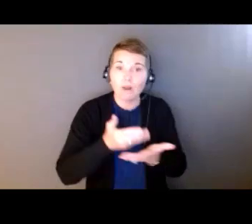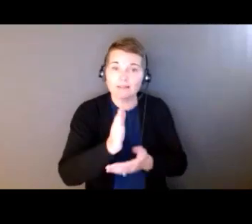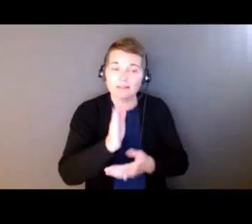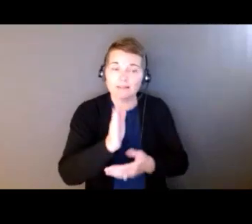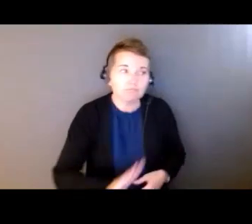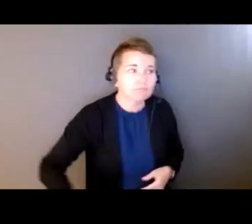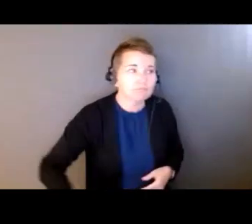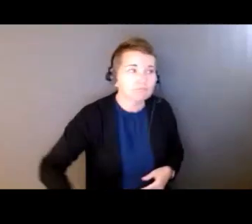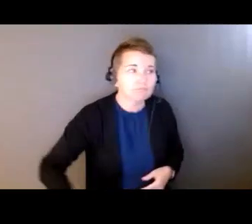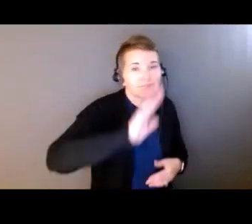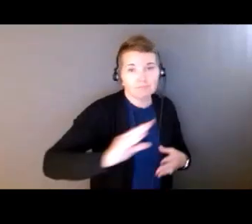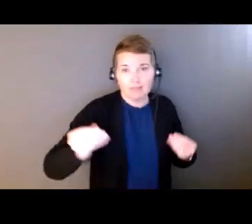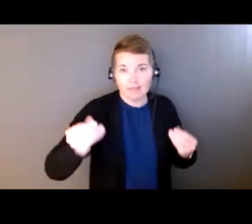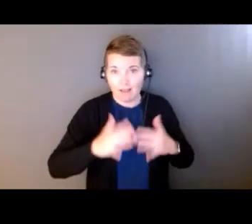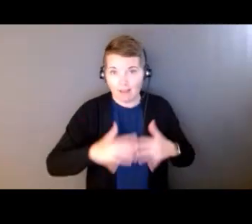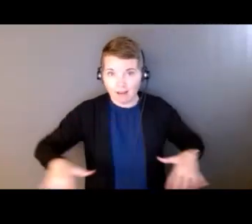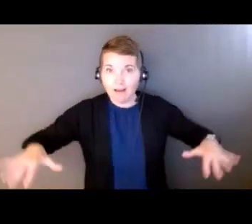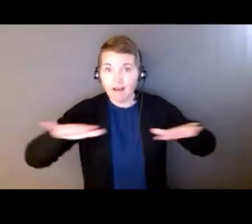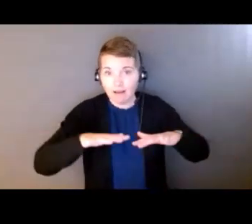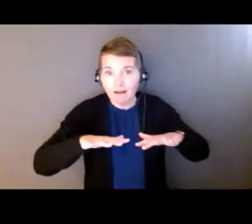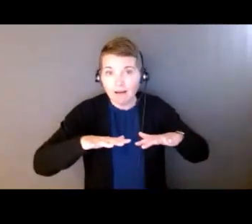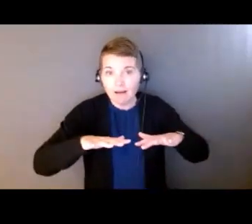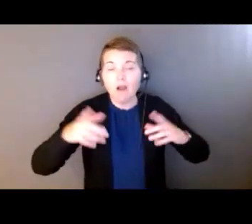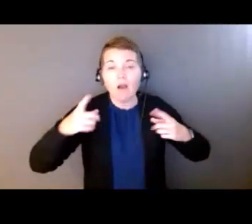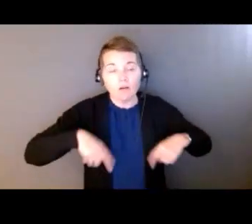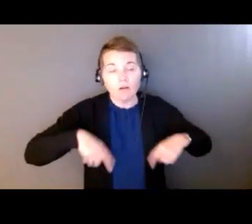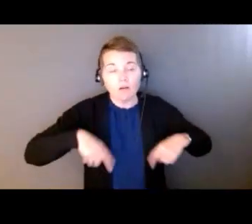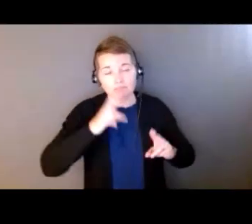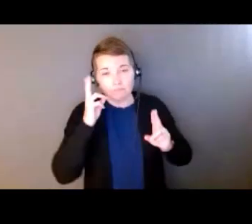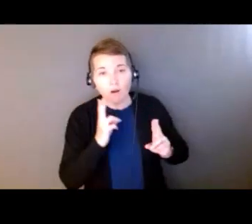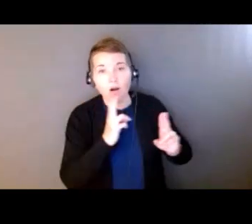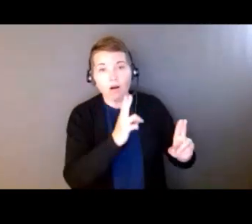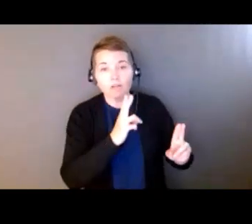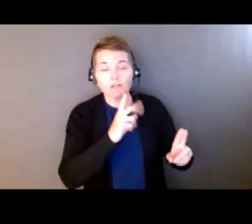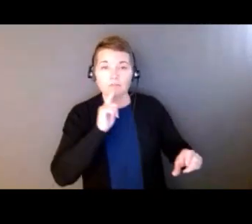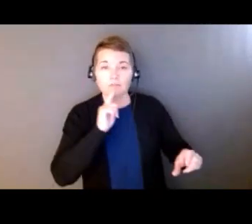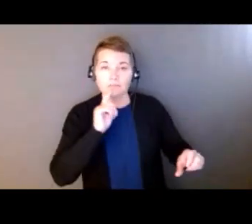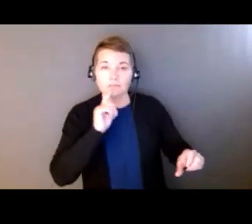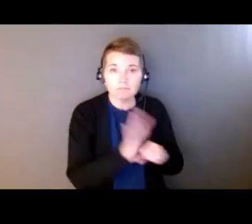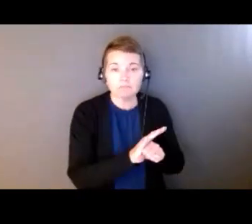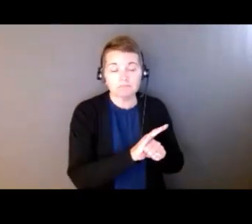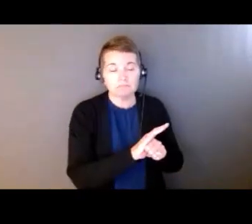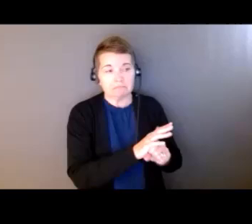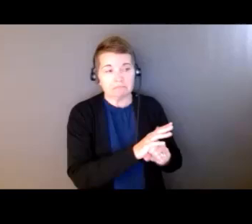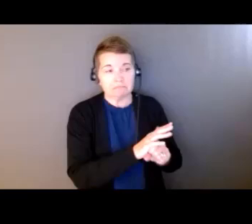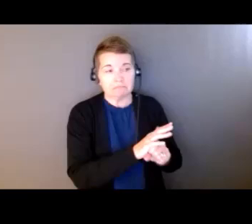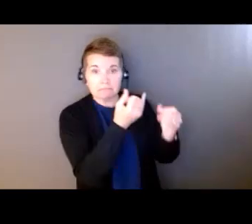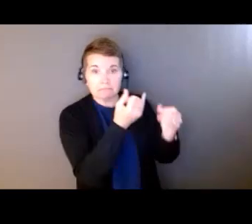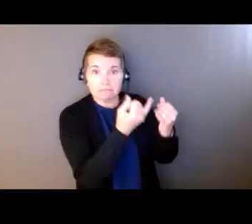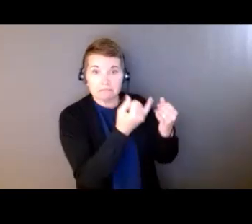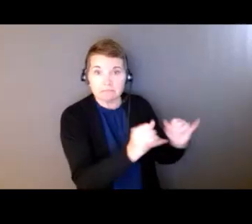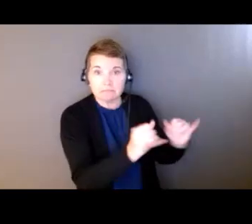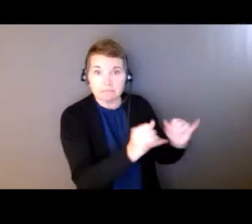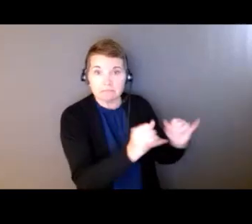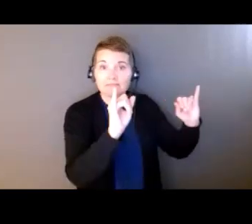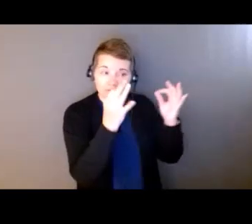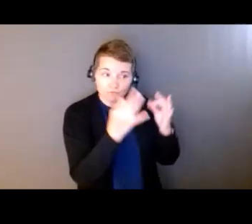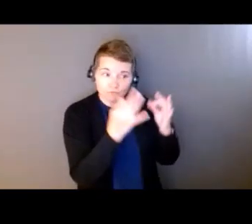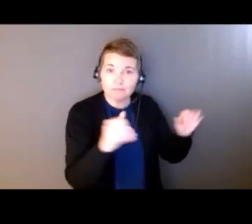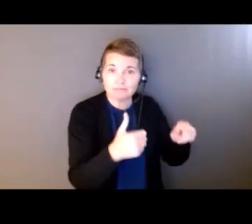It has and will continue to honour the commitments to self-determination and sovereignty we have made to the Indigenous Nations and Peoples.